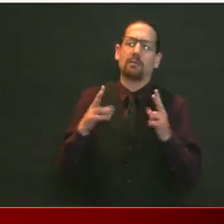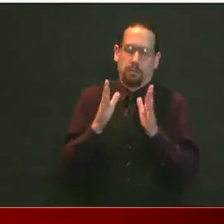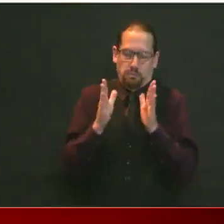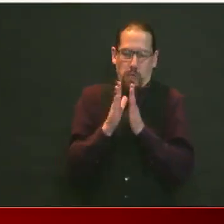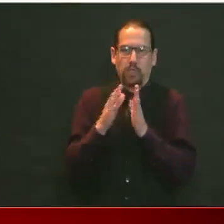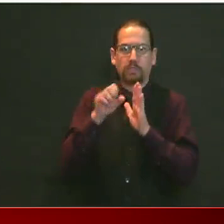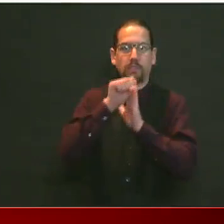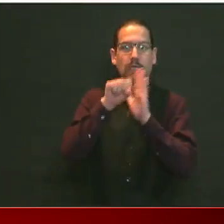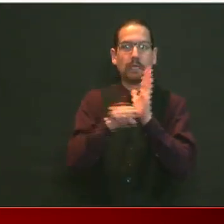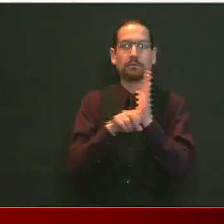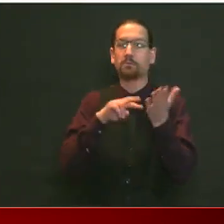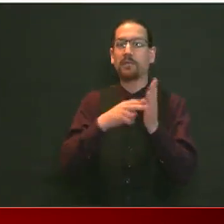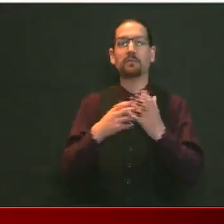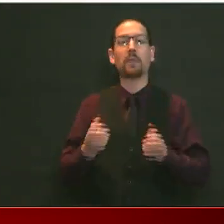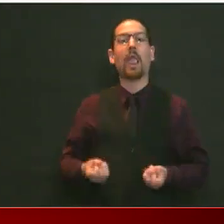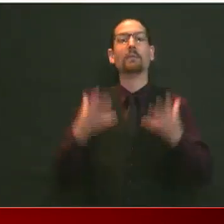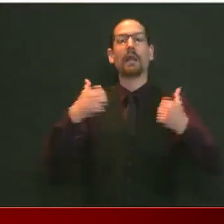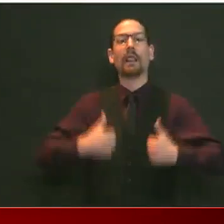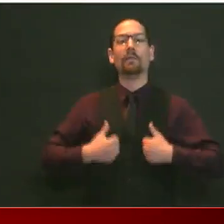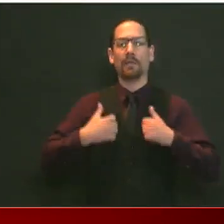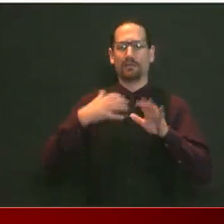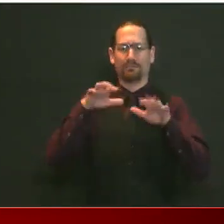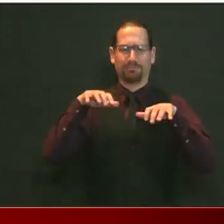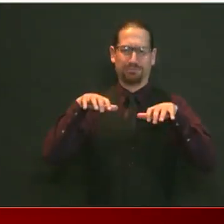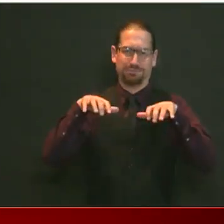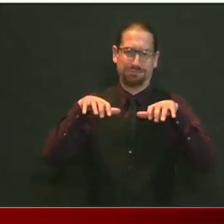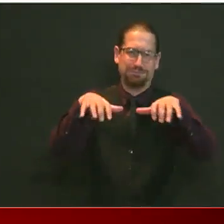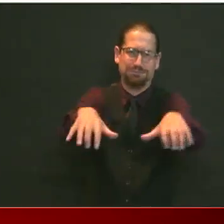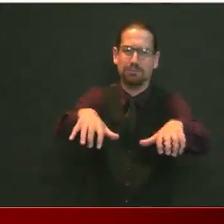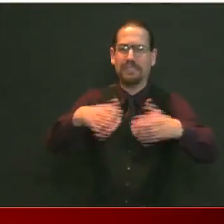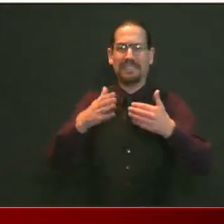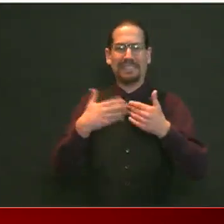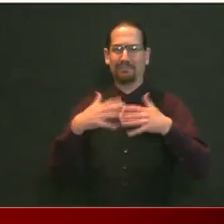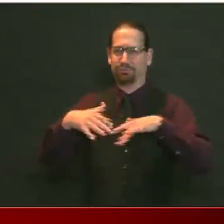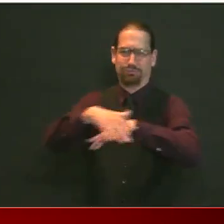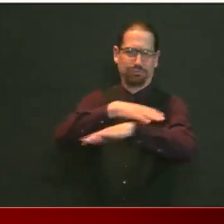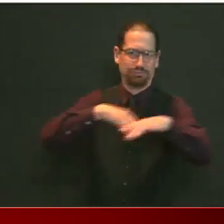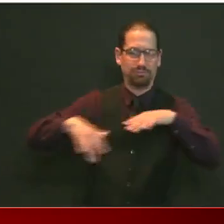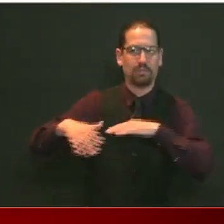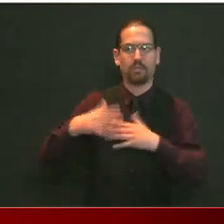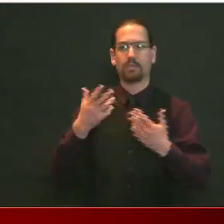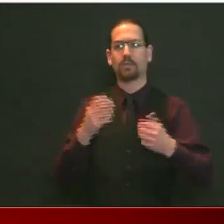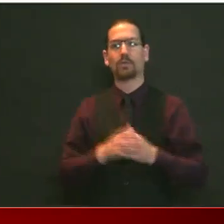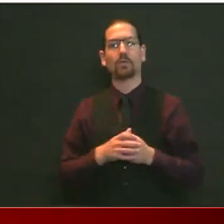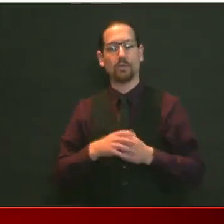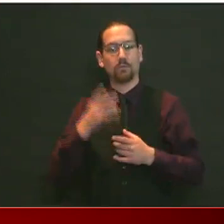SO LOOK, RHODE ISLAND IS ONE OF THE MOST DENSELY POPULATED STATES IN AMERICA.